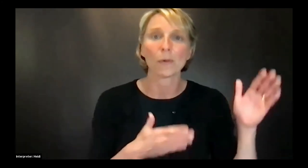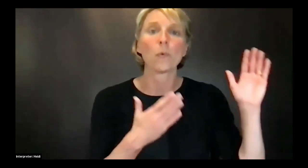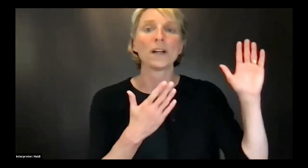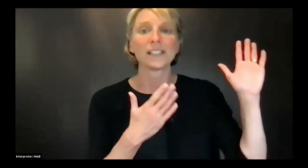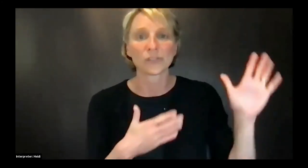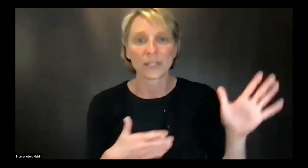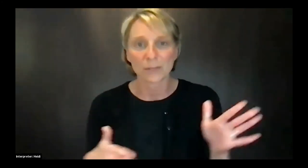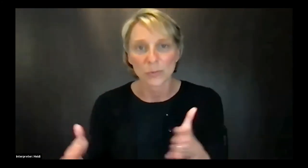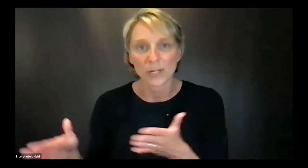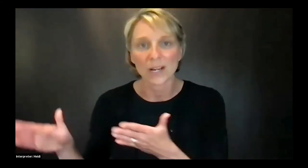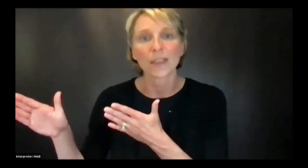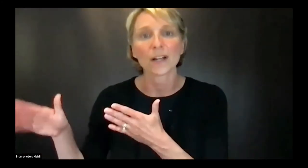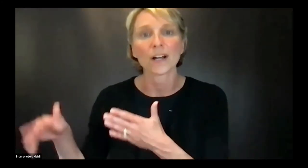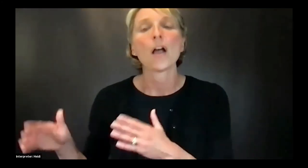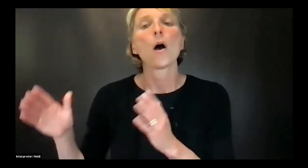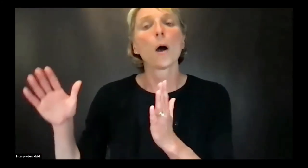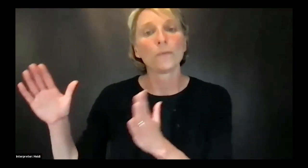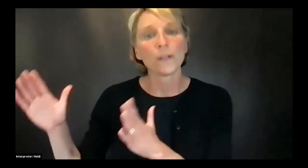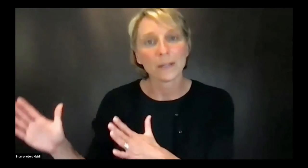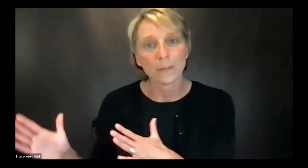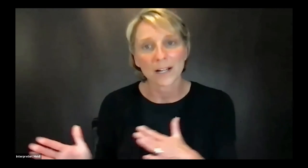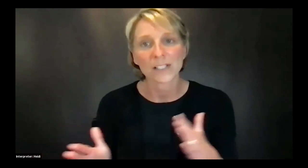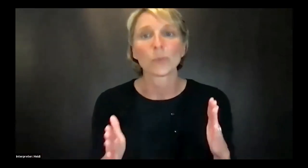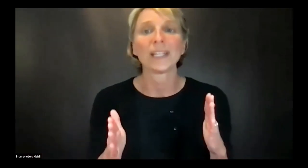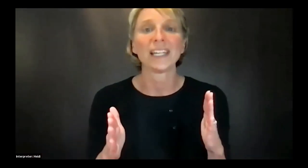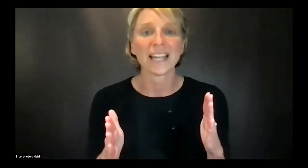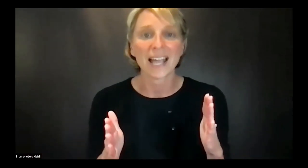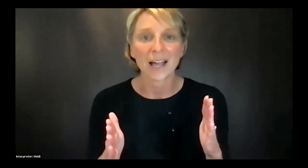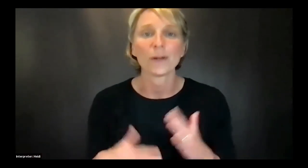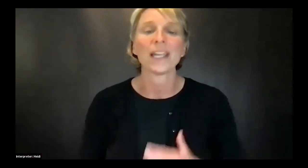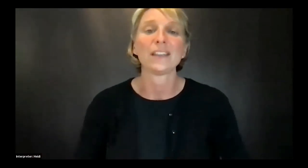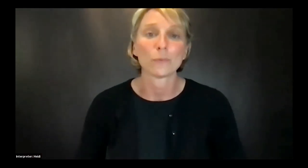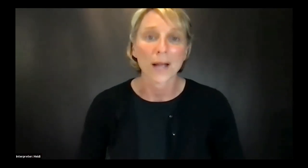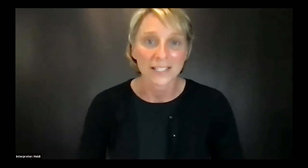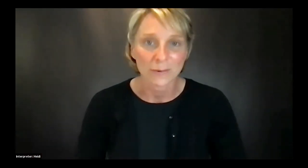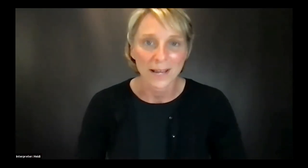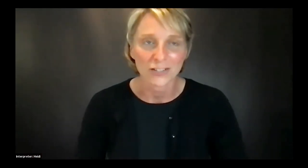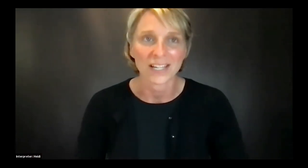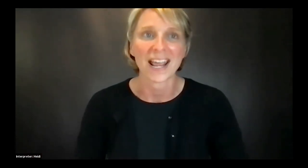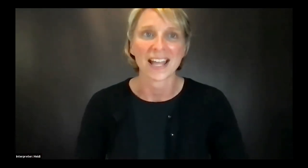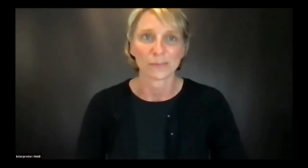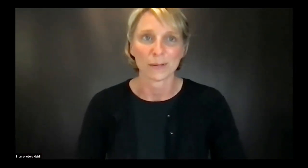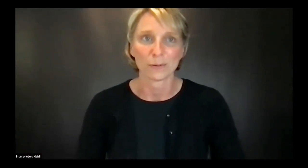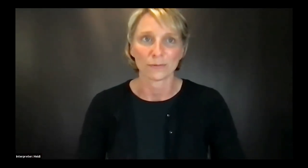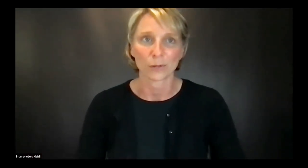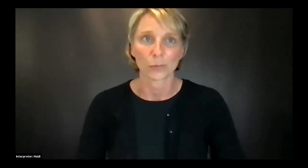one extreme to another. Hopefully we are swinging now in the right direction as we move forward.